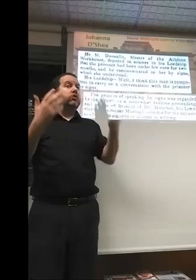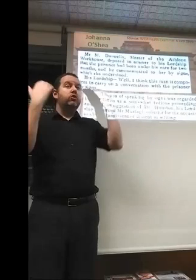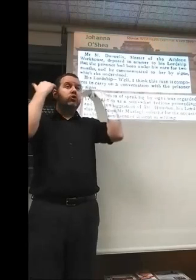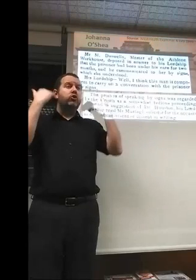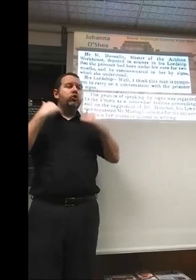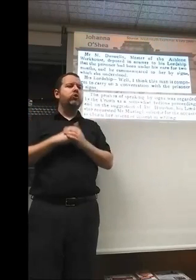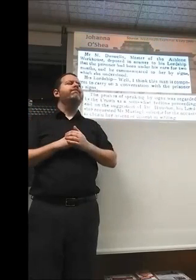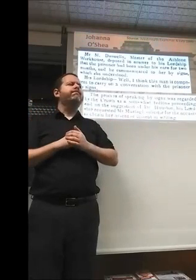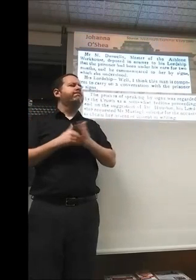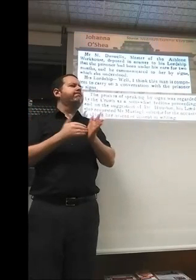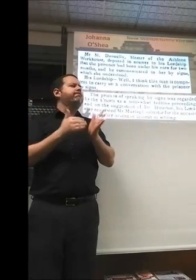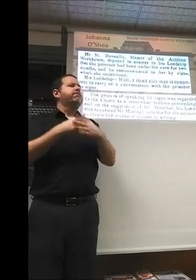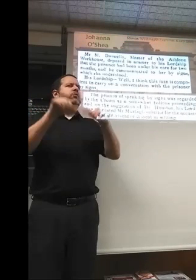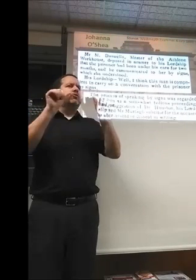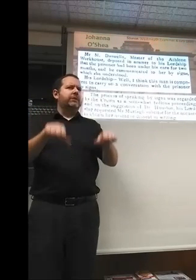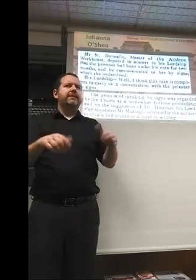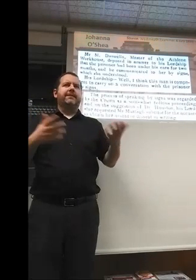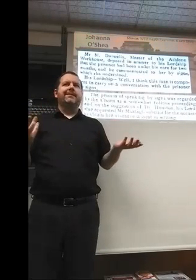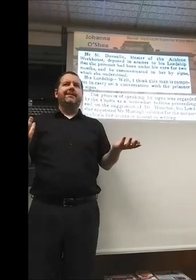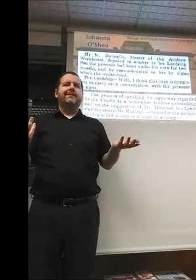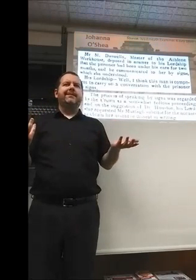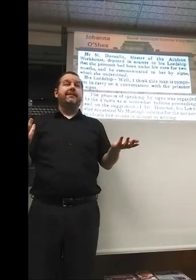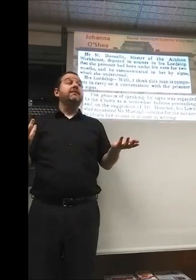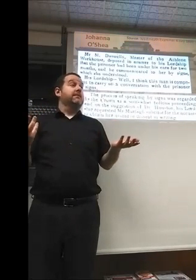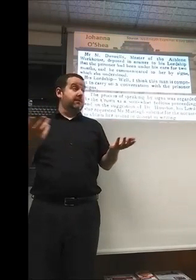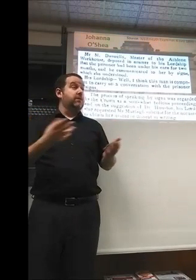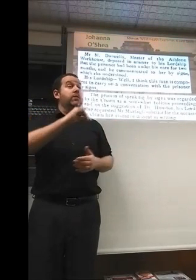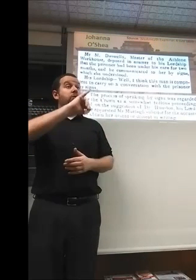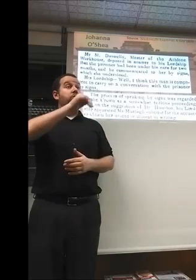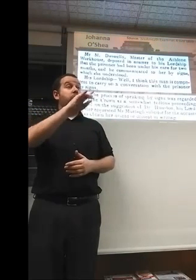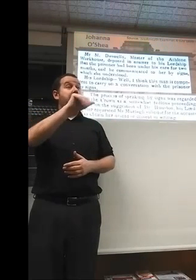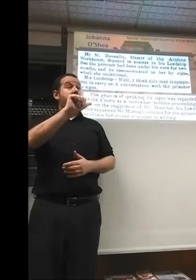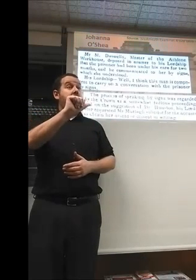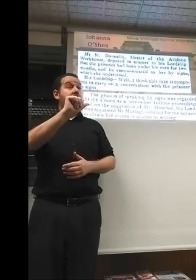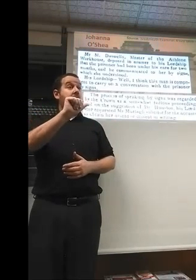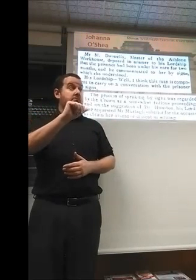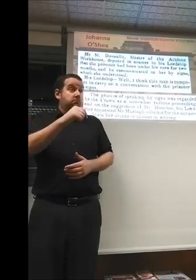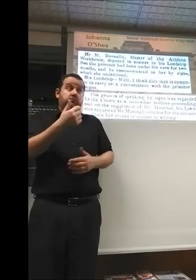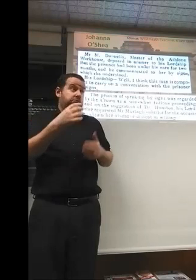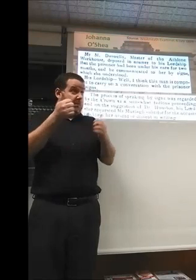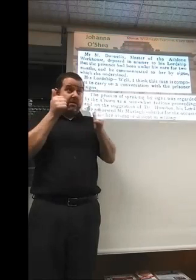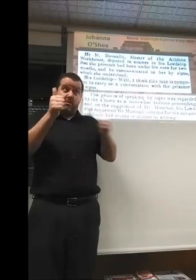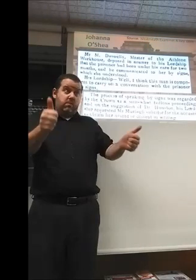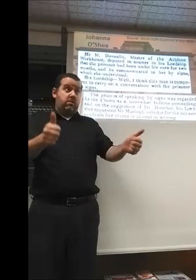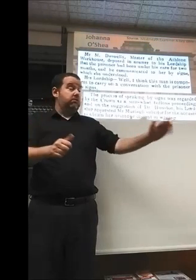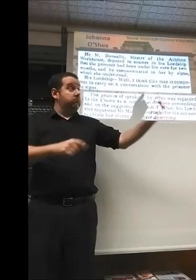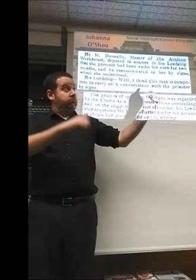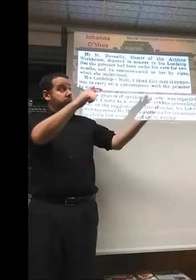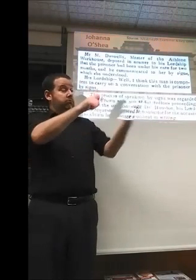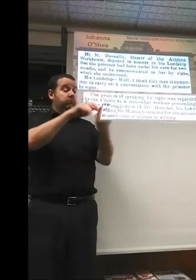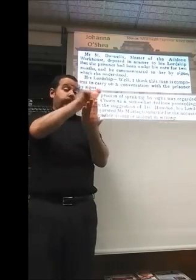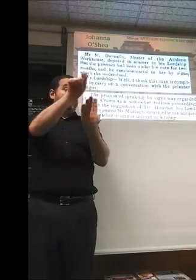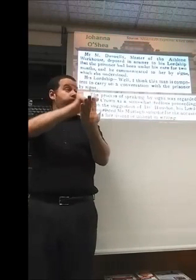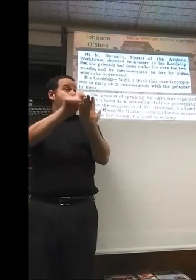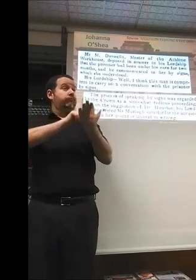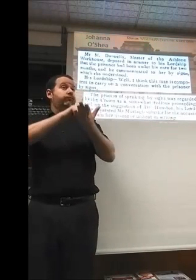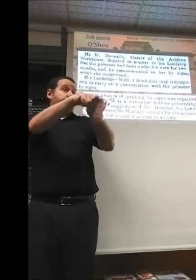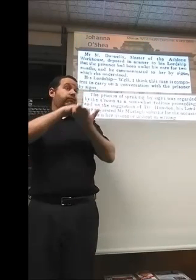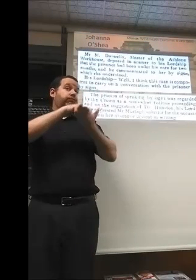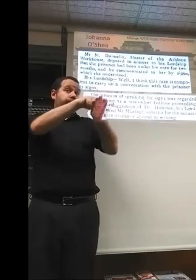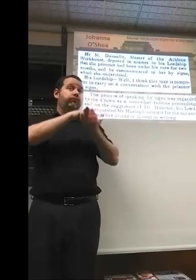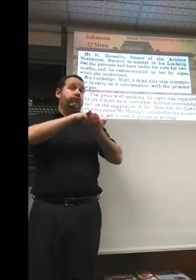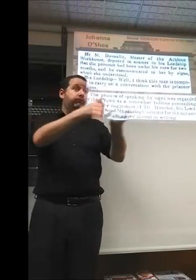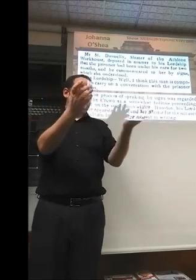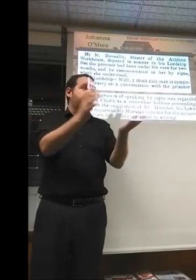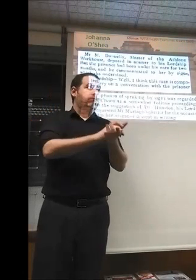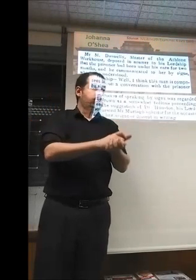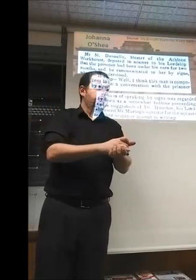And he decided to go in and have a look, saw that it was empty- none was around.